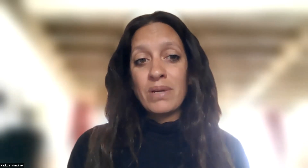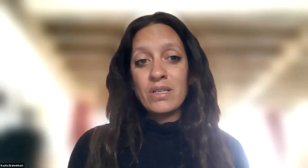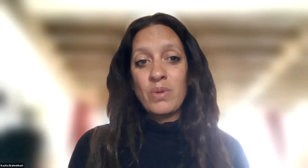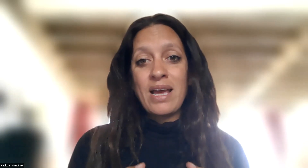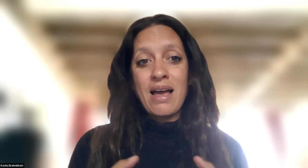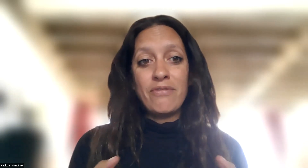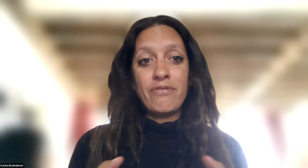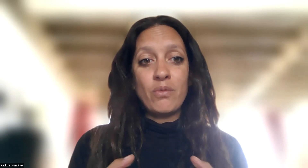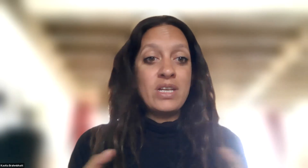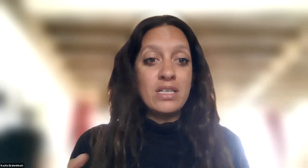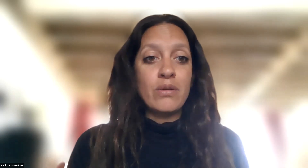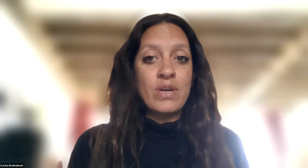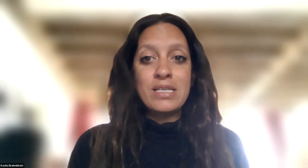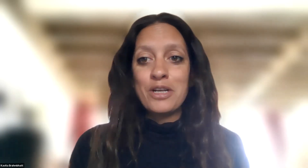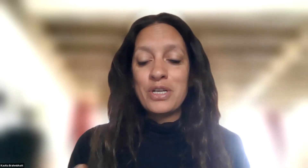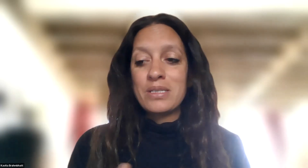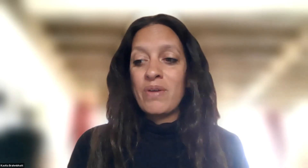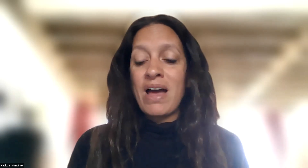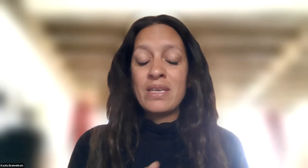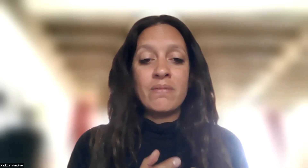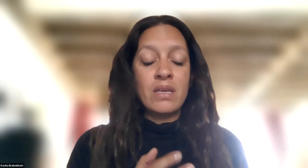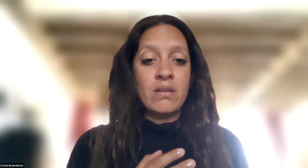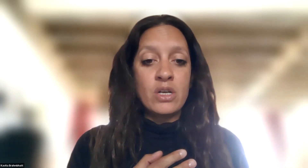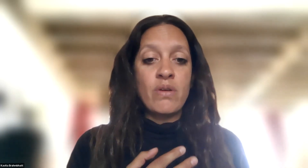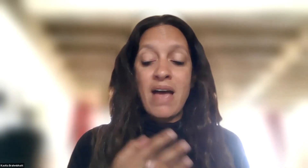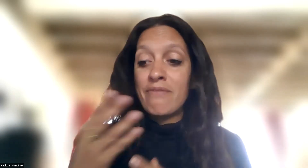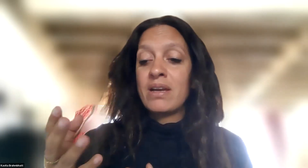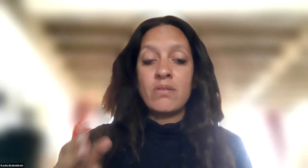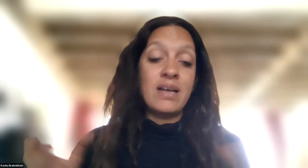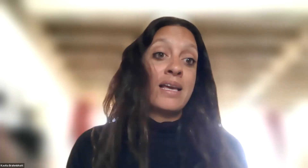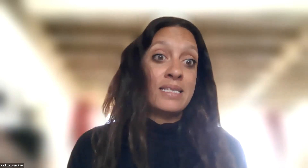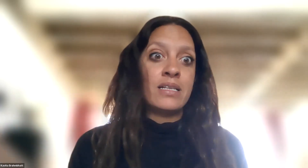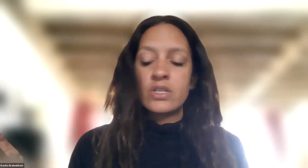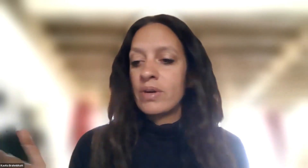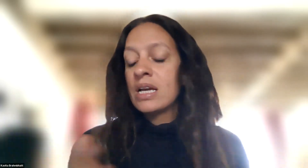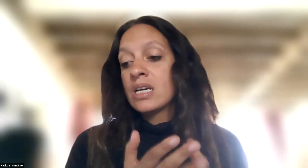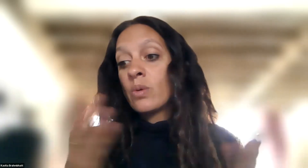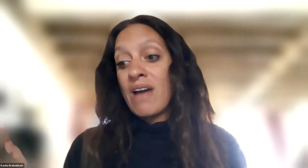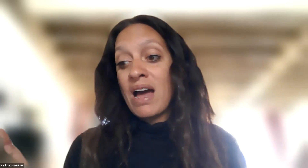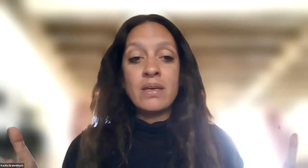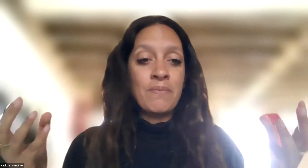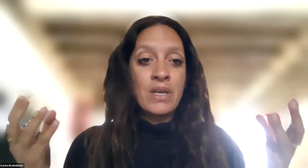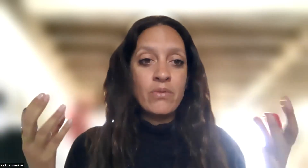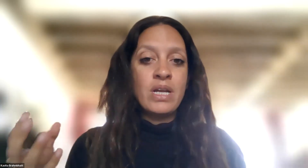in, create tools, we test tools, but actually sometimes we should know what works, what doesn't, because we have -- we need to research